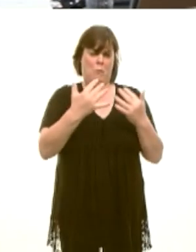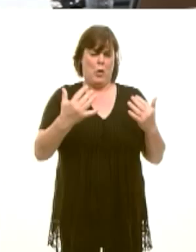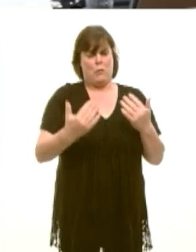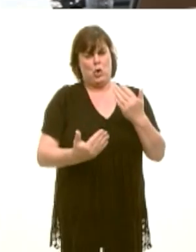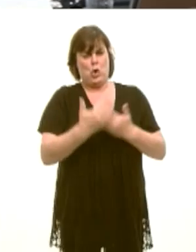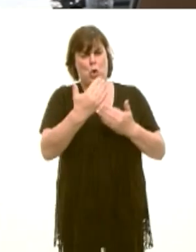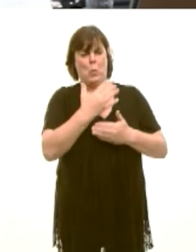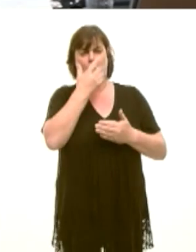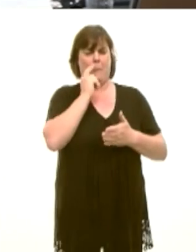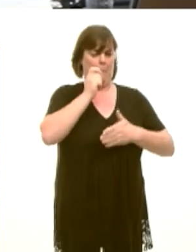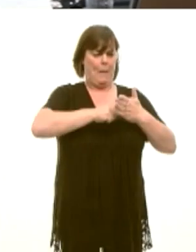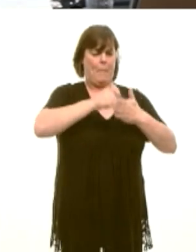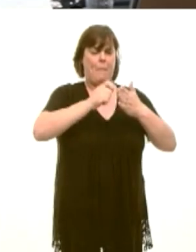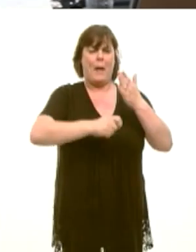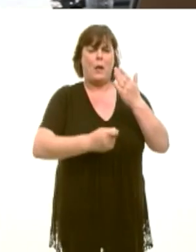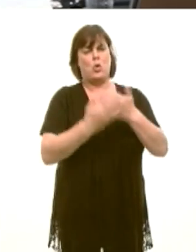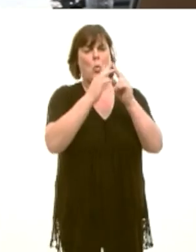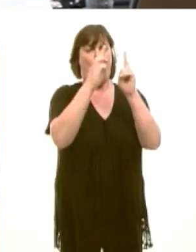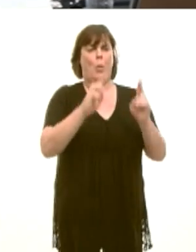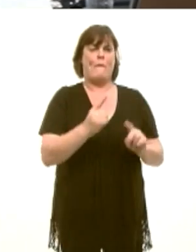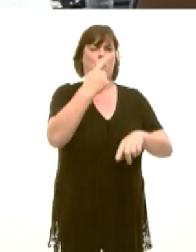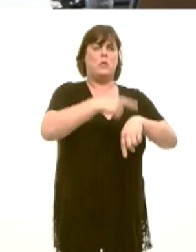able to buy a home for the first time. You can see it advertised at different sites around